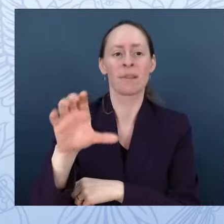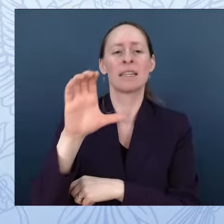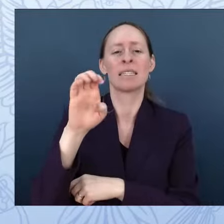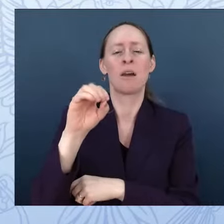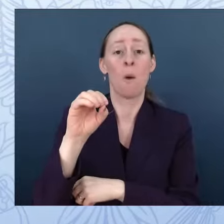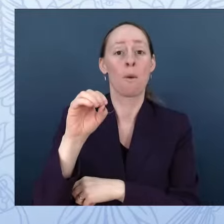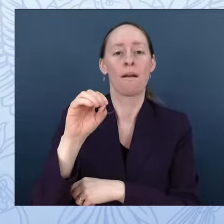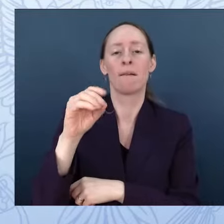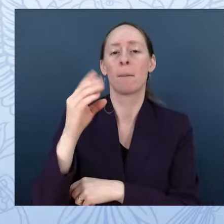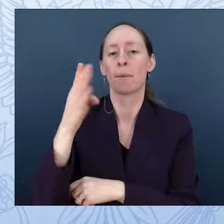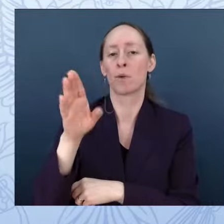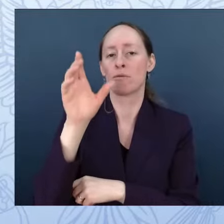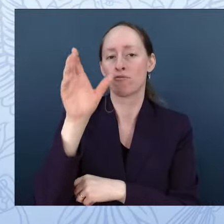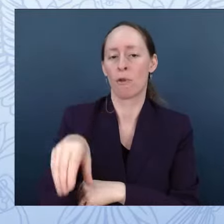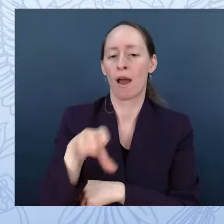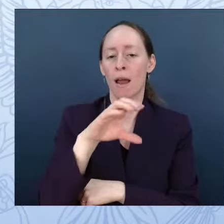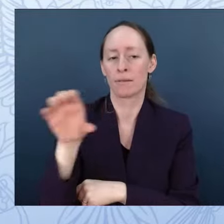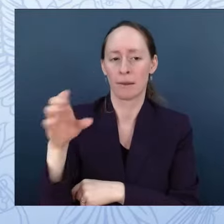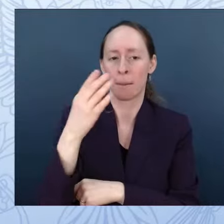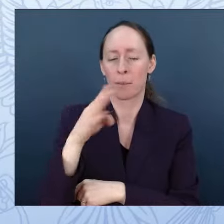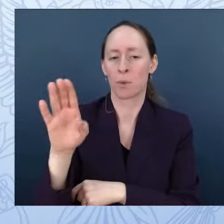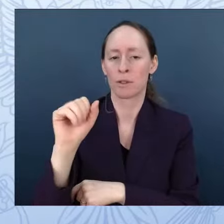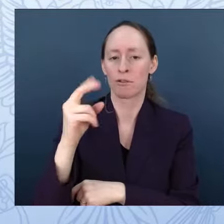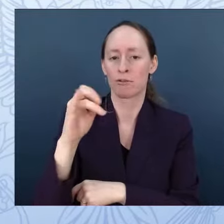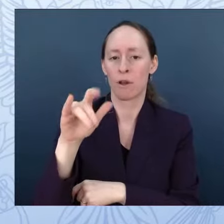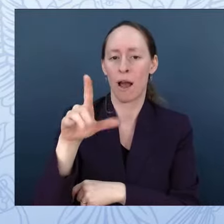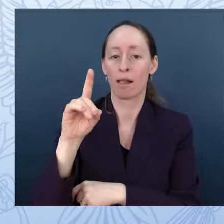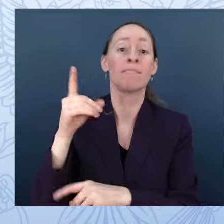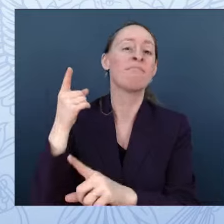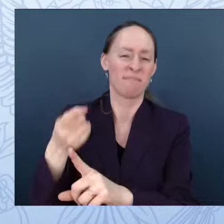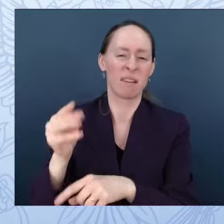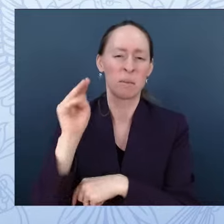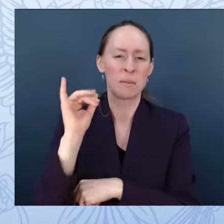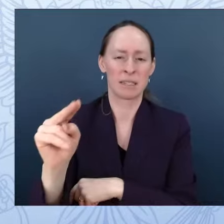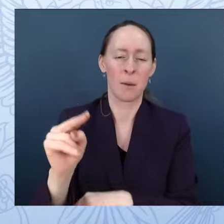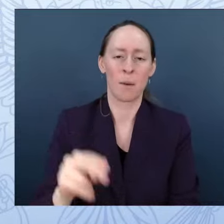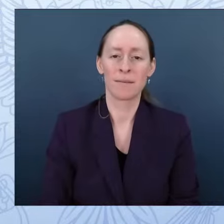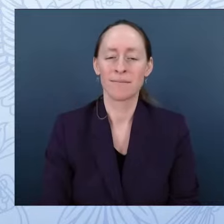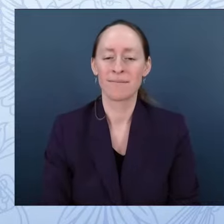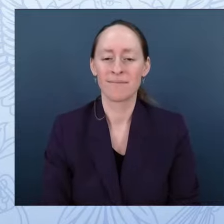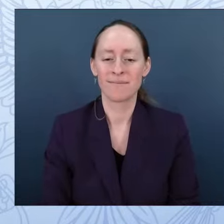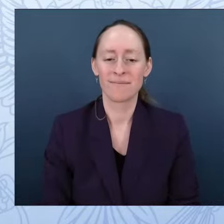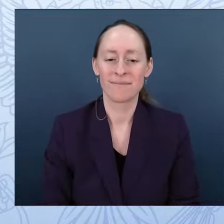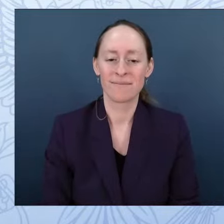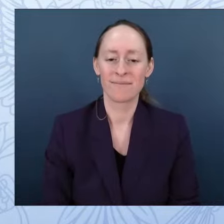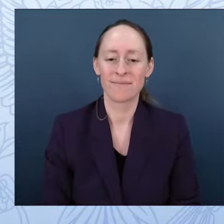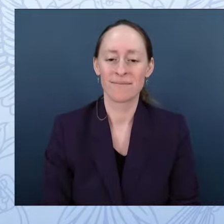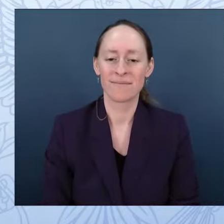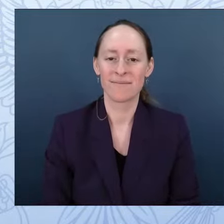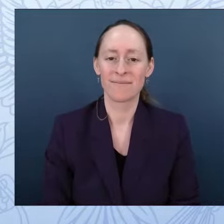Very honored to be here. And it's been great, actually, just connecting, with my colleagues around the country. So appreciate the opportunity.